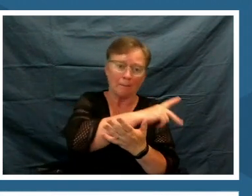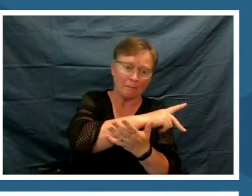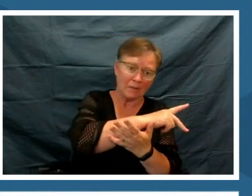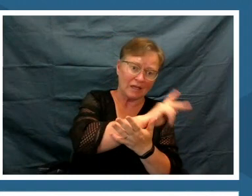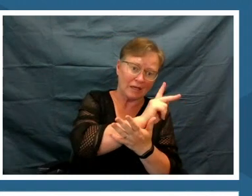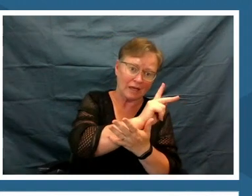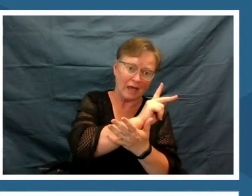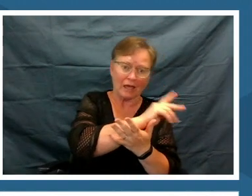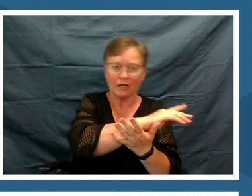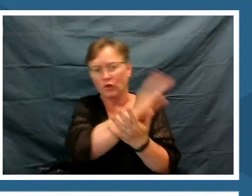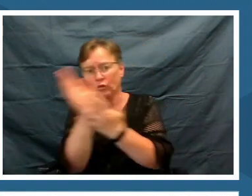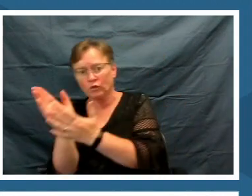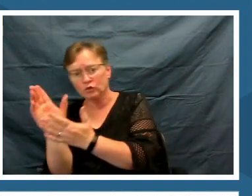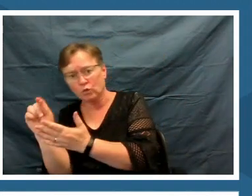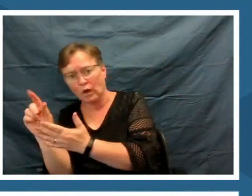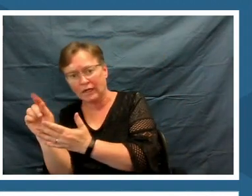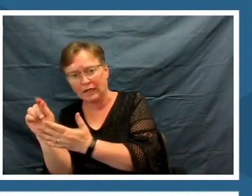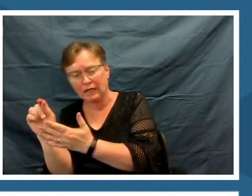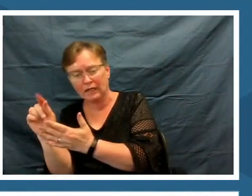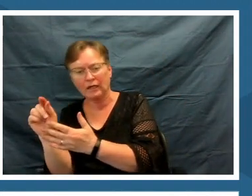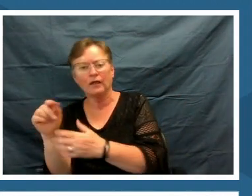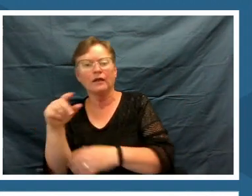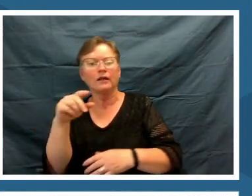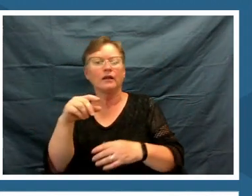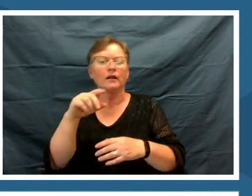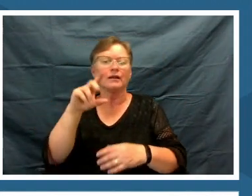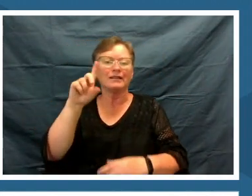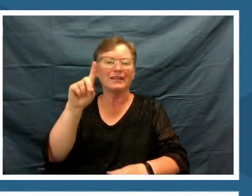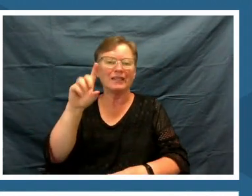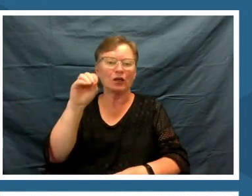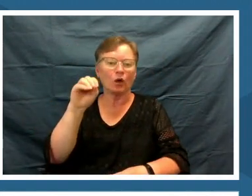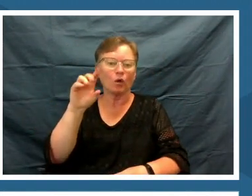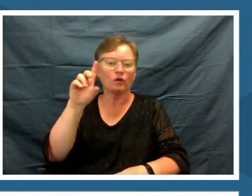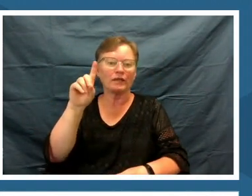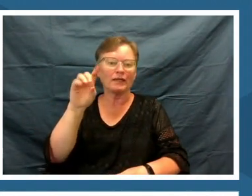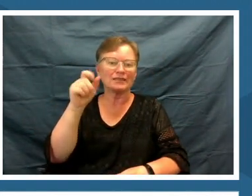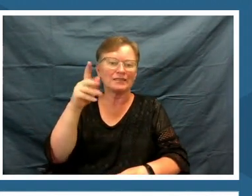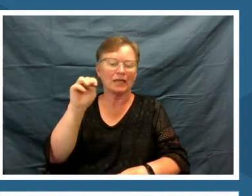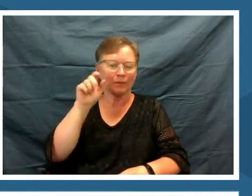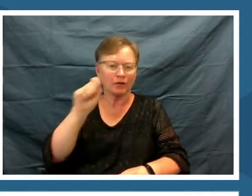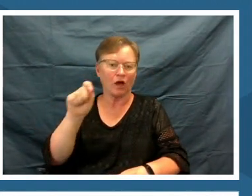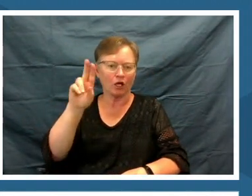the website link is dod stem dot us